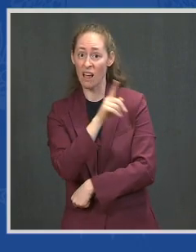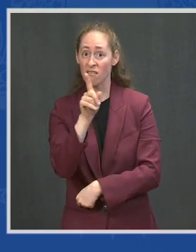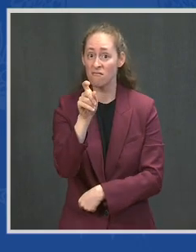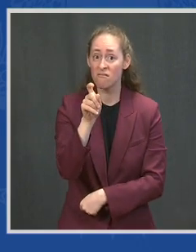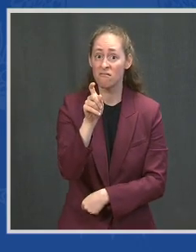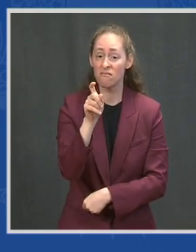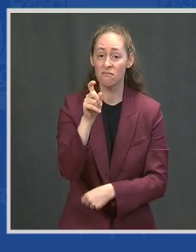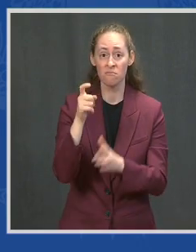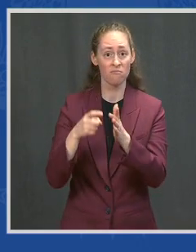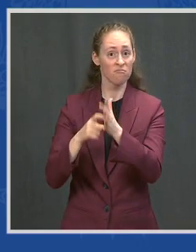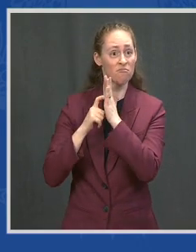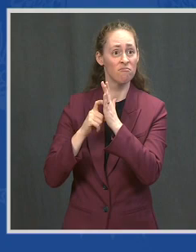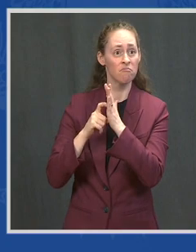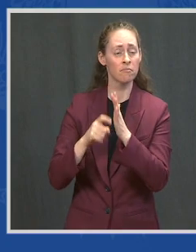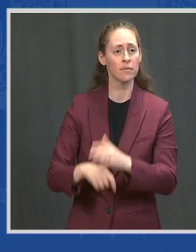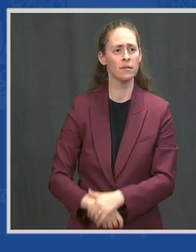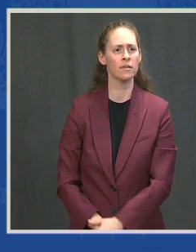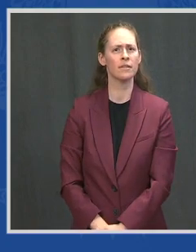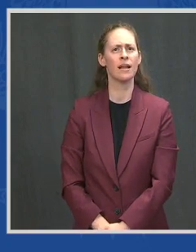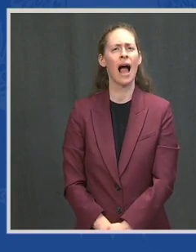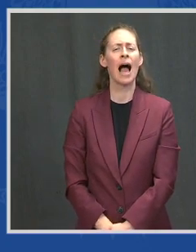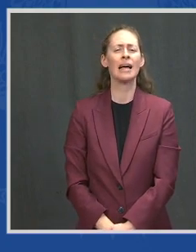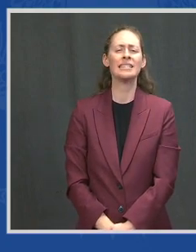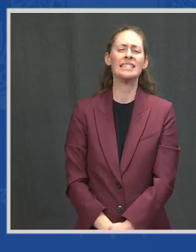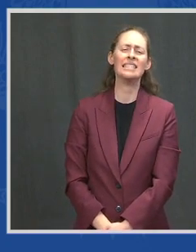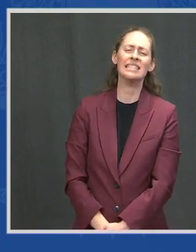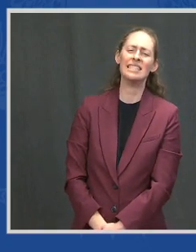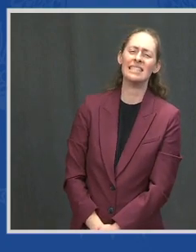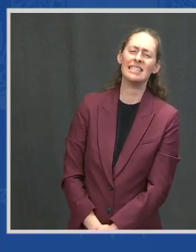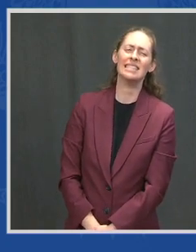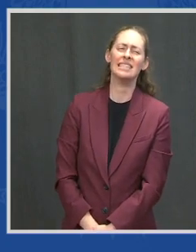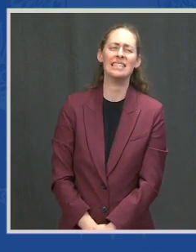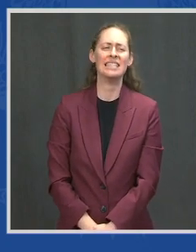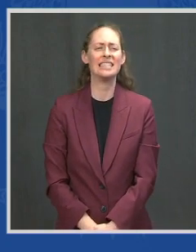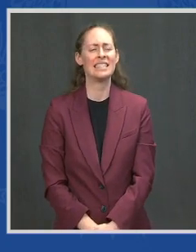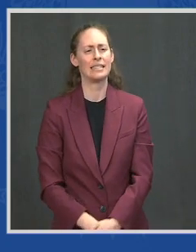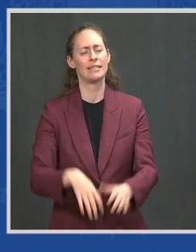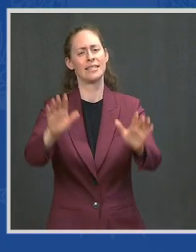I'm one of these guys who thinks things positively and not negatively.